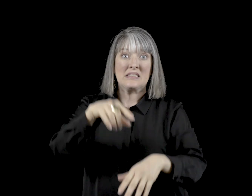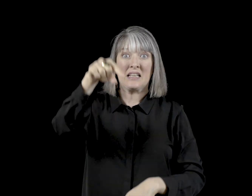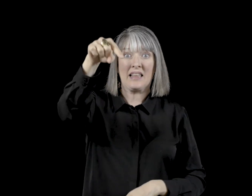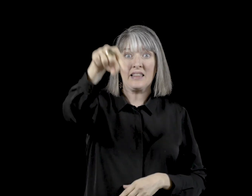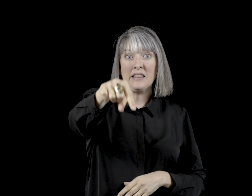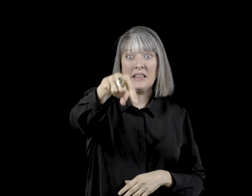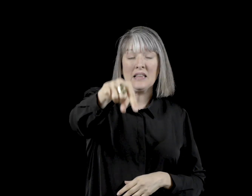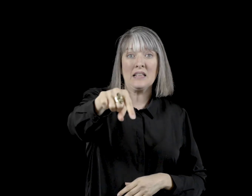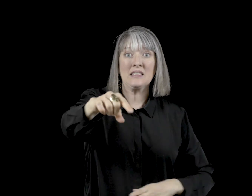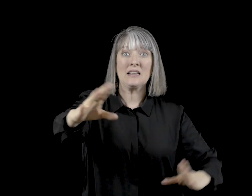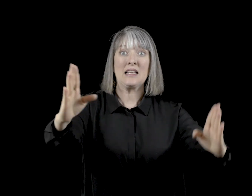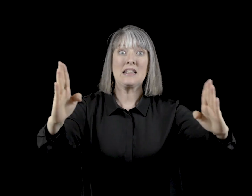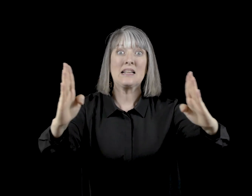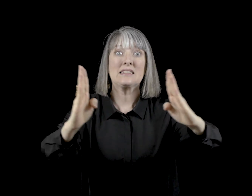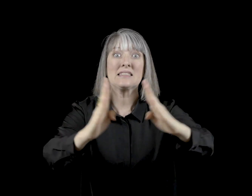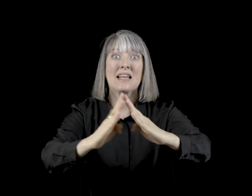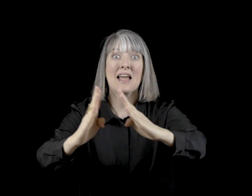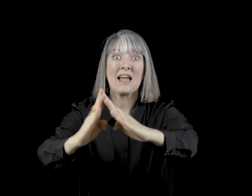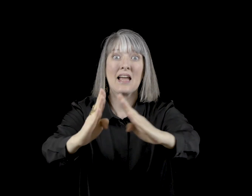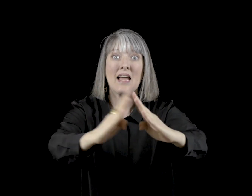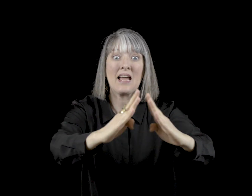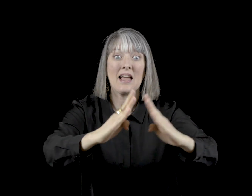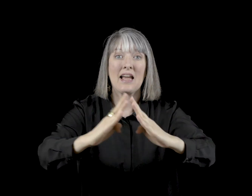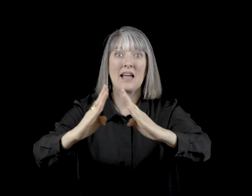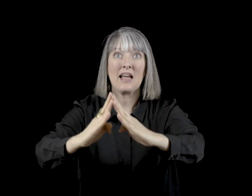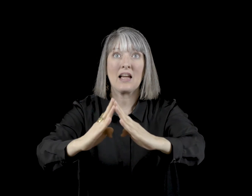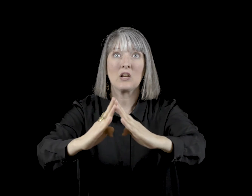RIGHT THERE TOWN